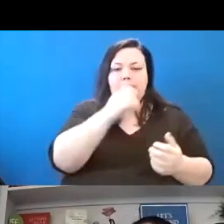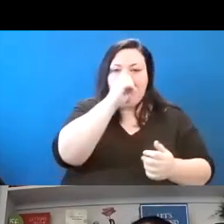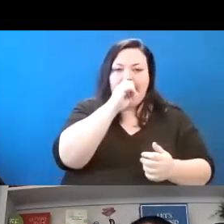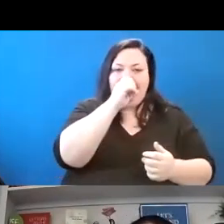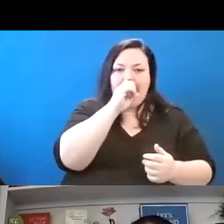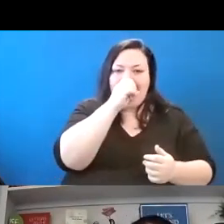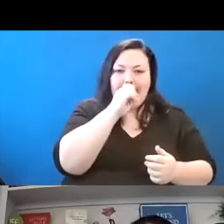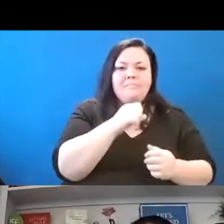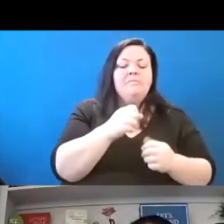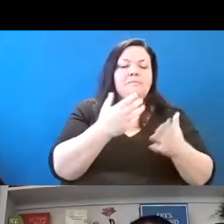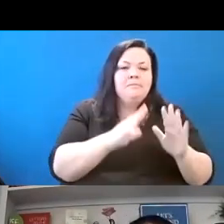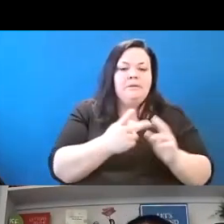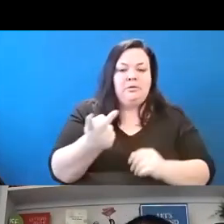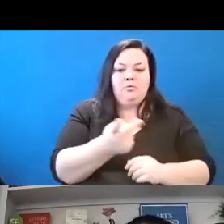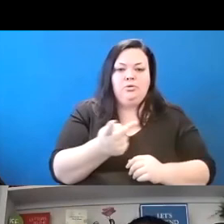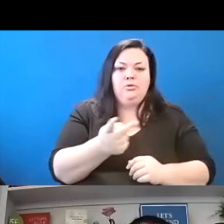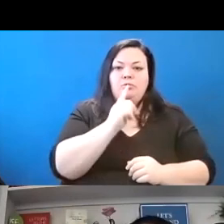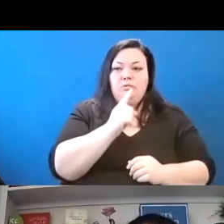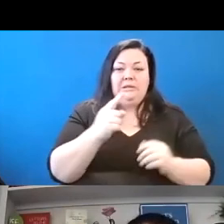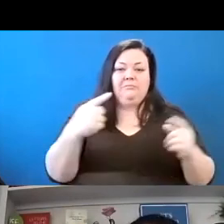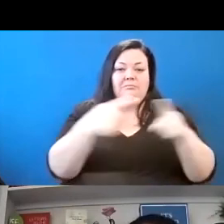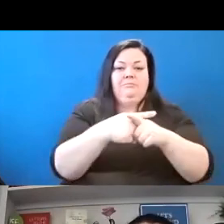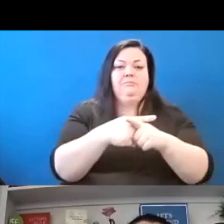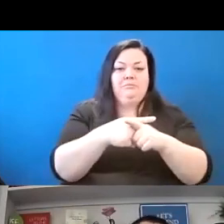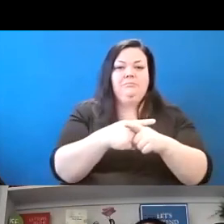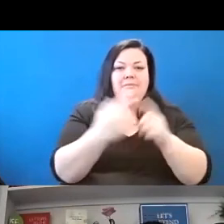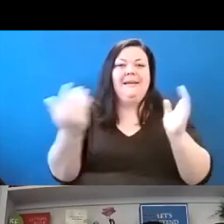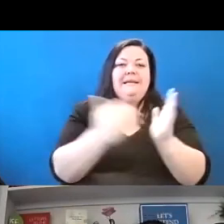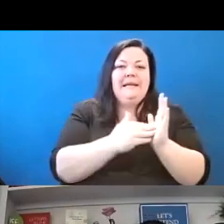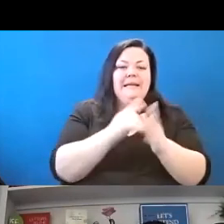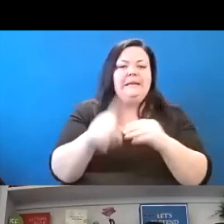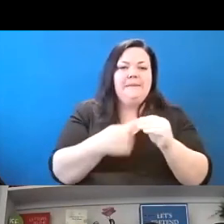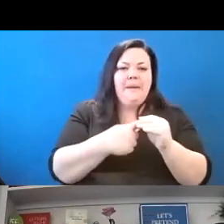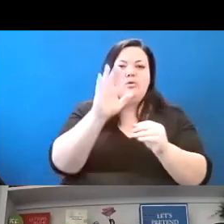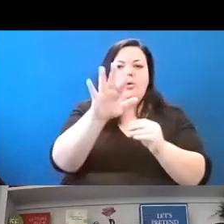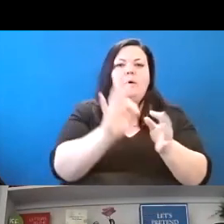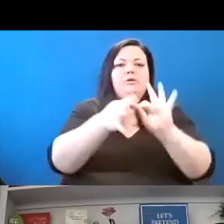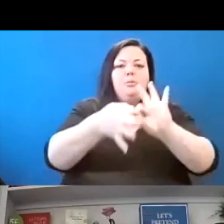are kind of contradicting it's again about your interpretation and where you're coming from